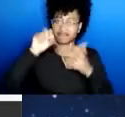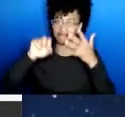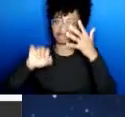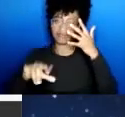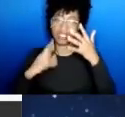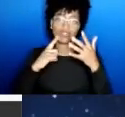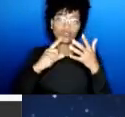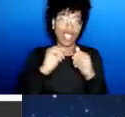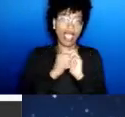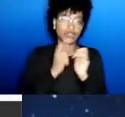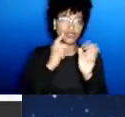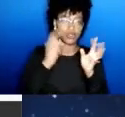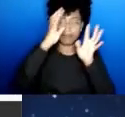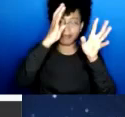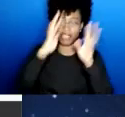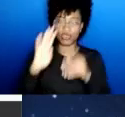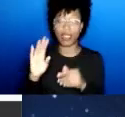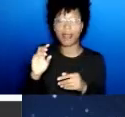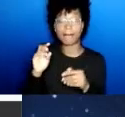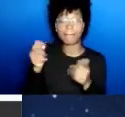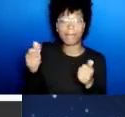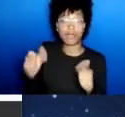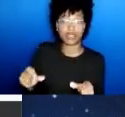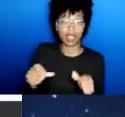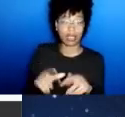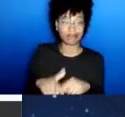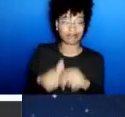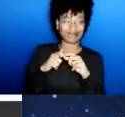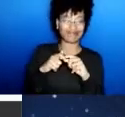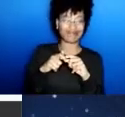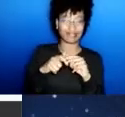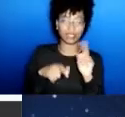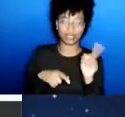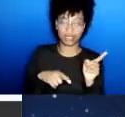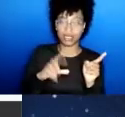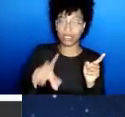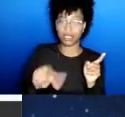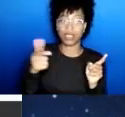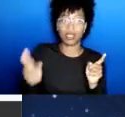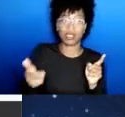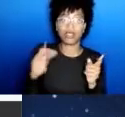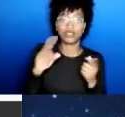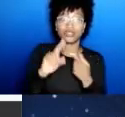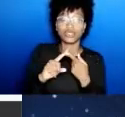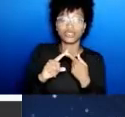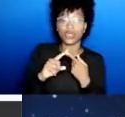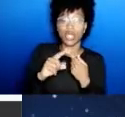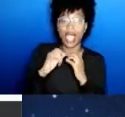06:31:54 So I'm going to stop here on this aspect and turn over to how your attendees